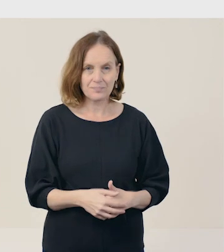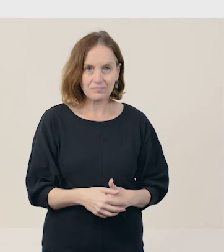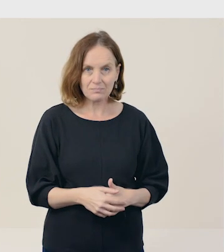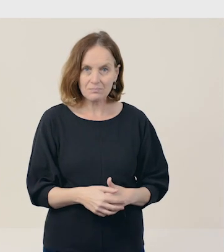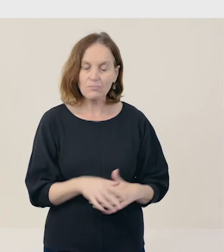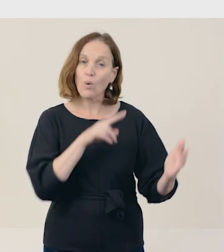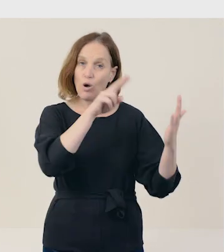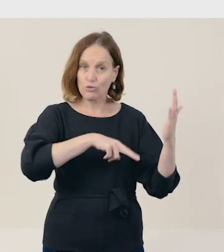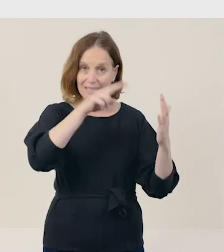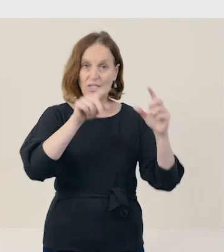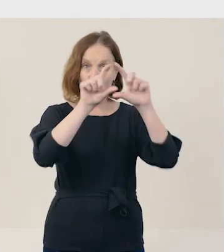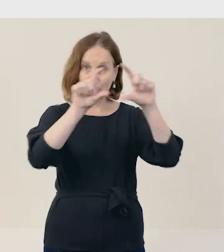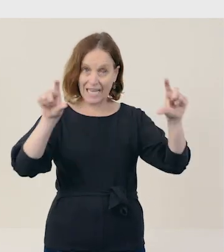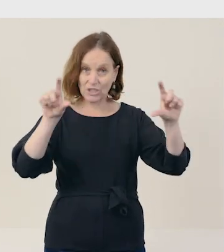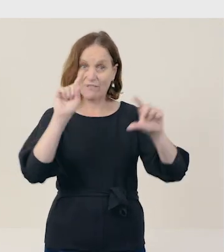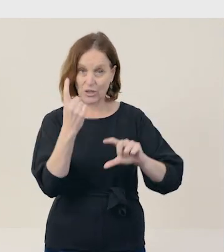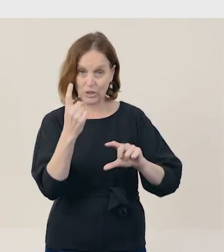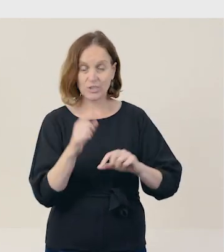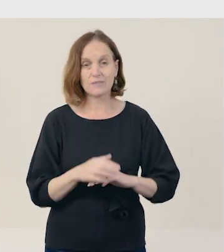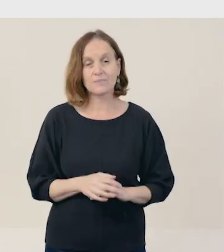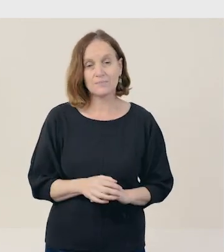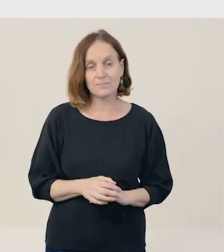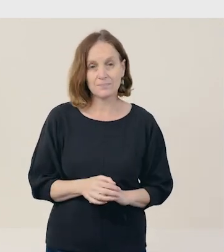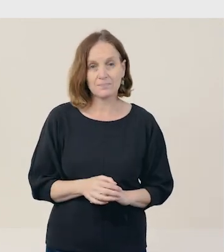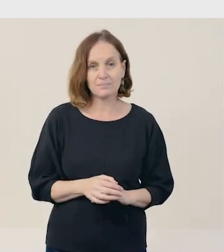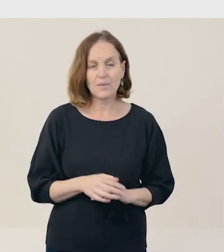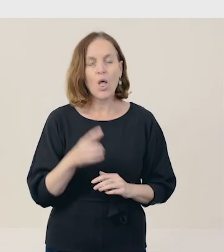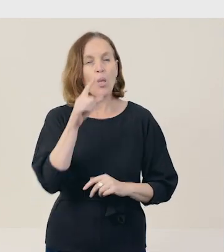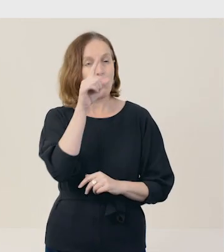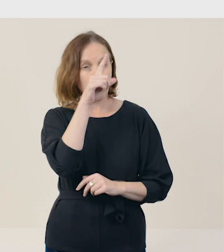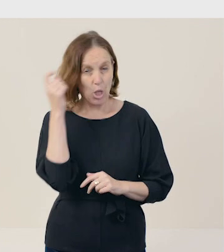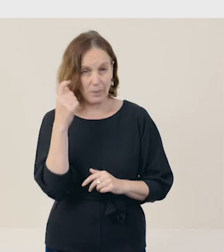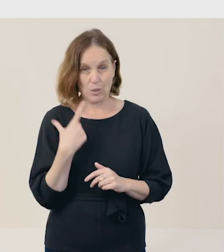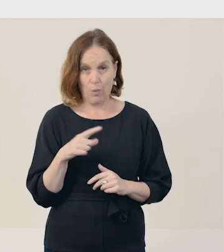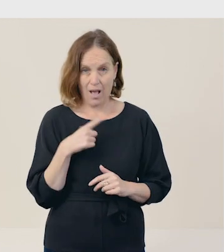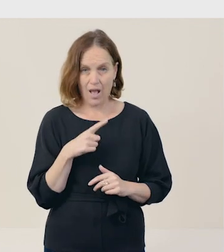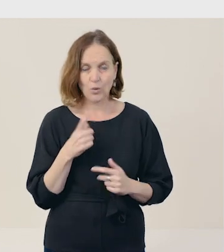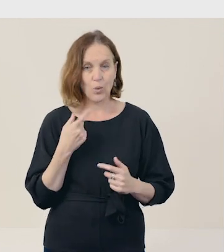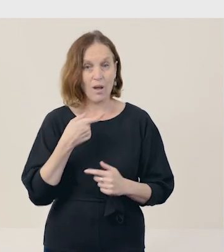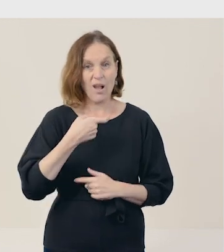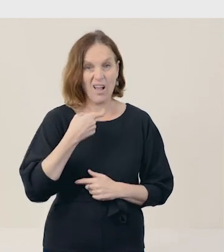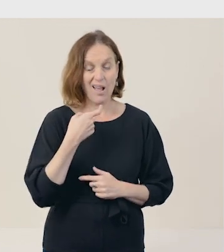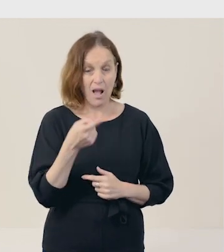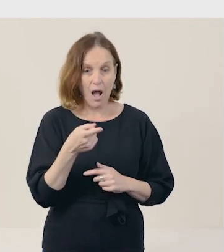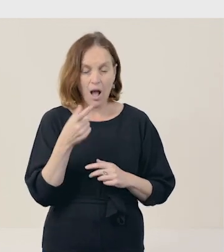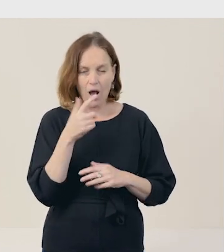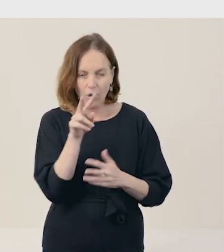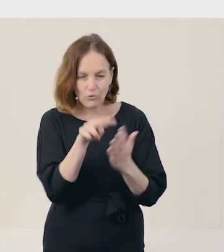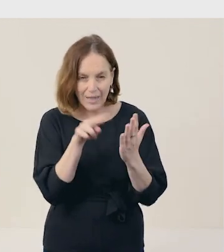We are going to read the orientation to this poem. The purpose of an orientation is to capture the audience's interest,